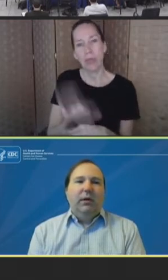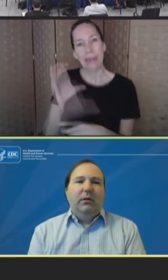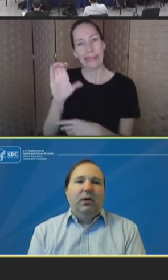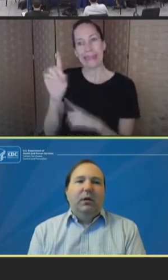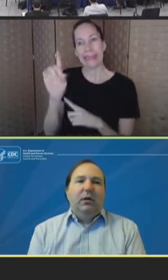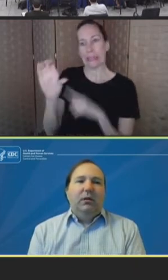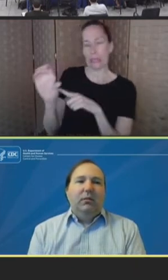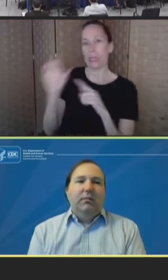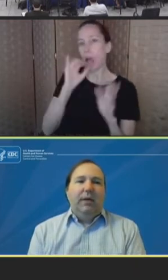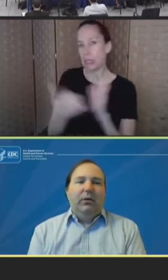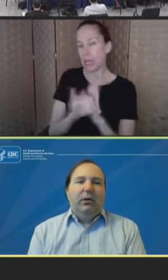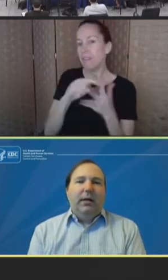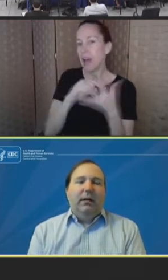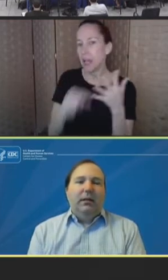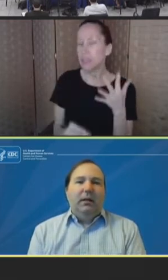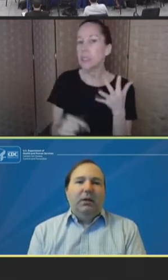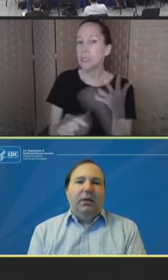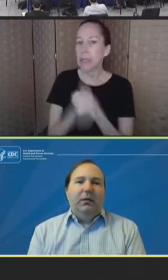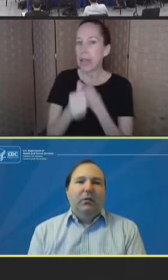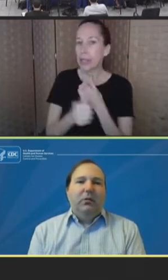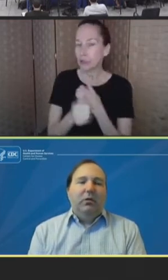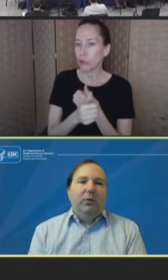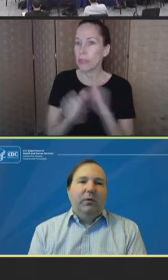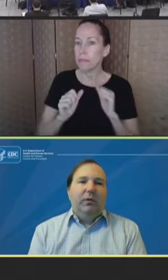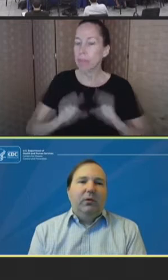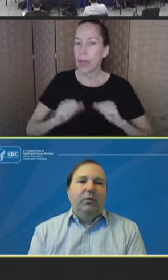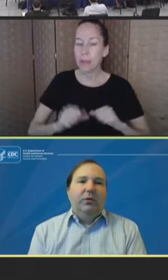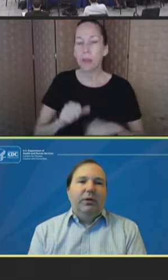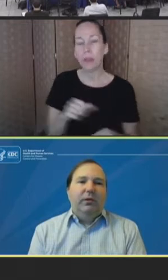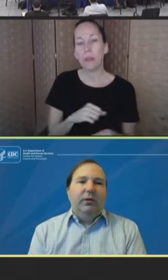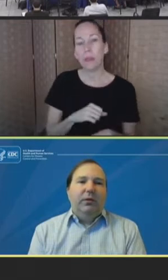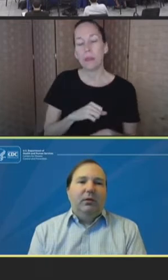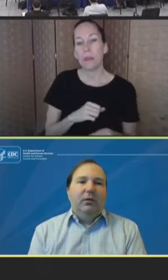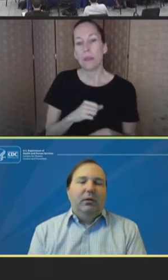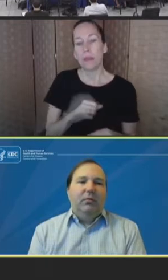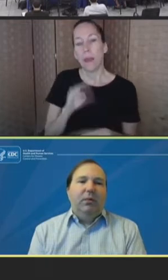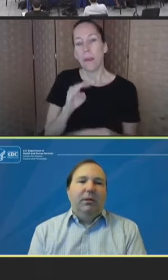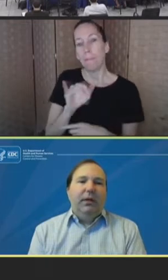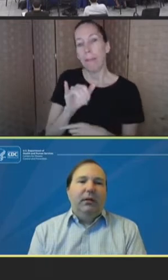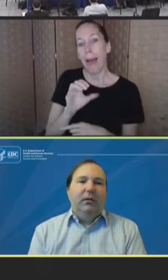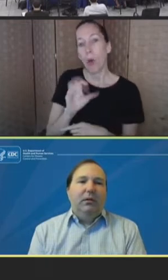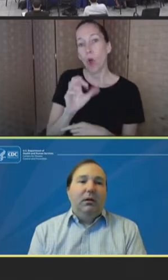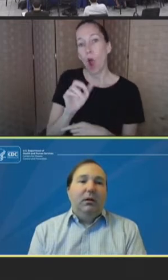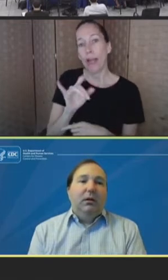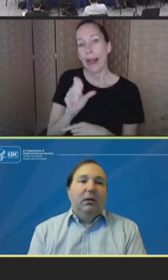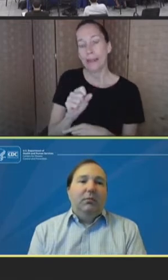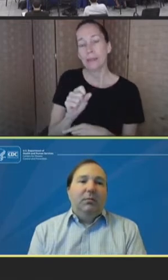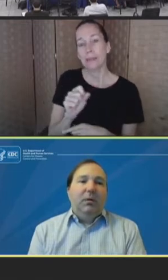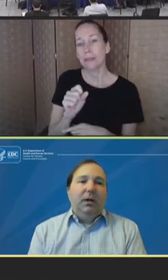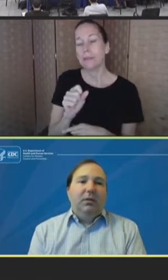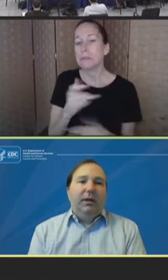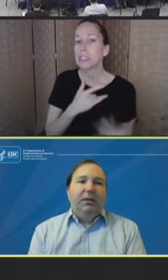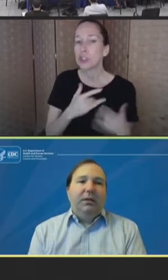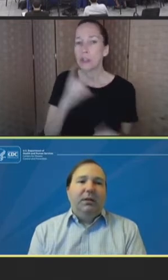knowledge, myocardial have been a concern with the older generation replicating smallpox vaccine.